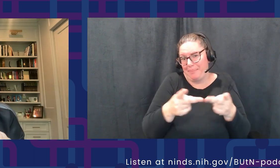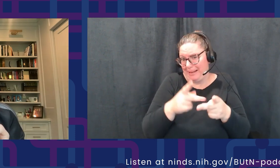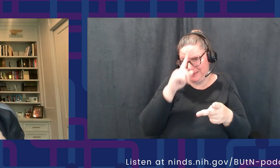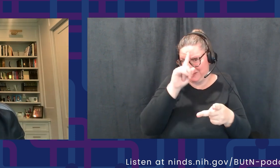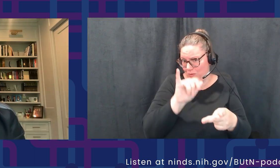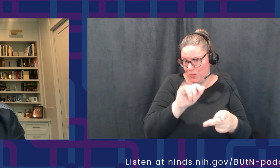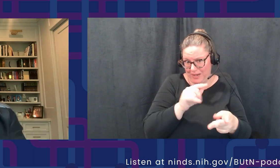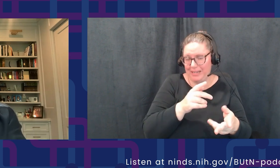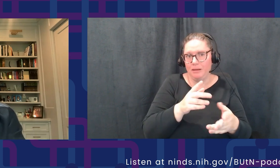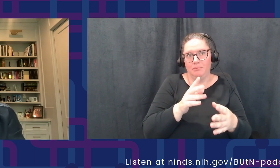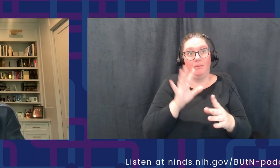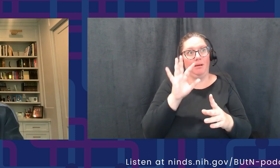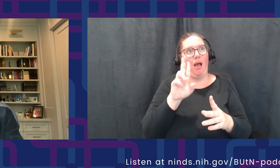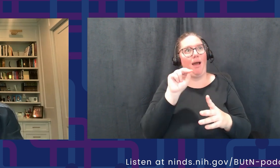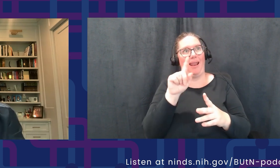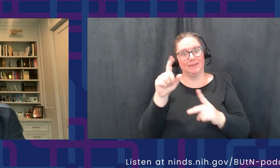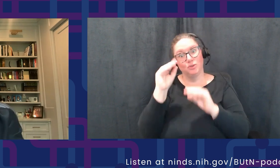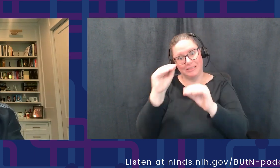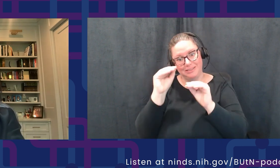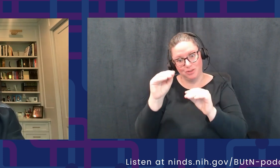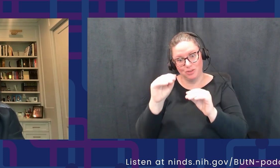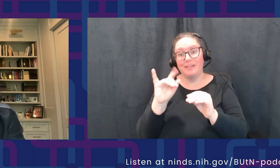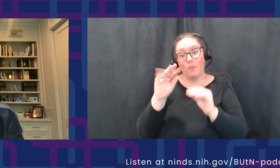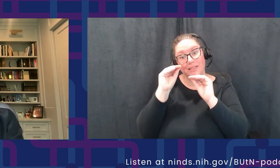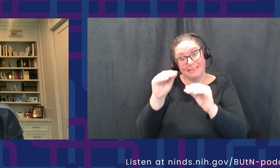Unless it's a teaching, you want to teach a method, that's a different story.